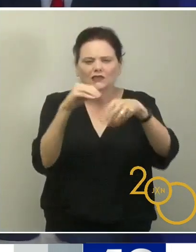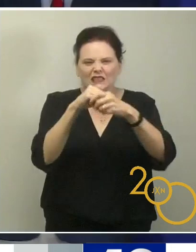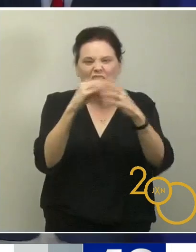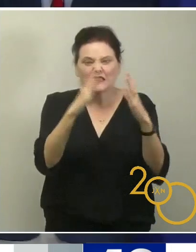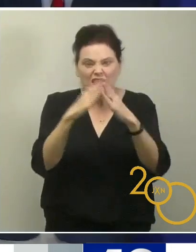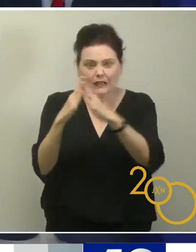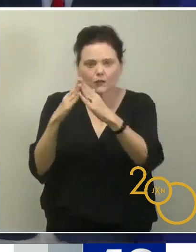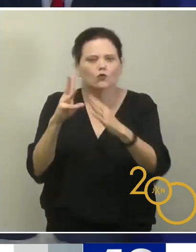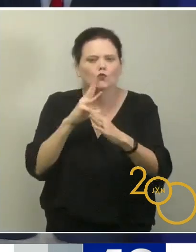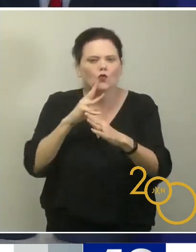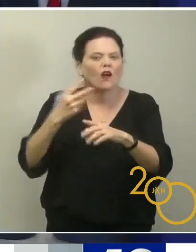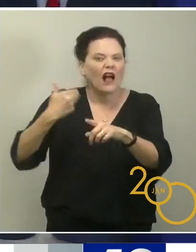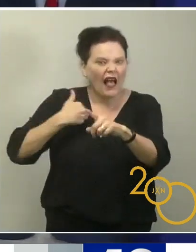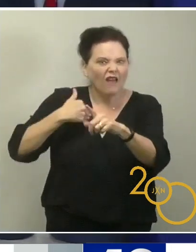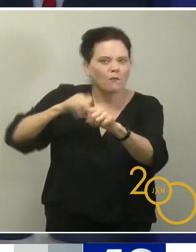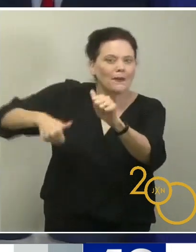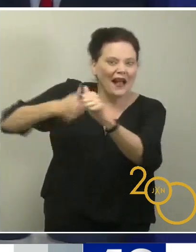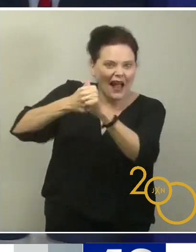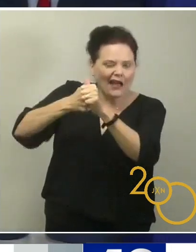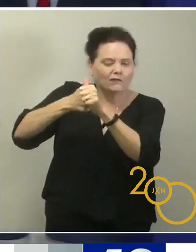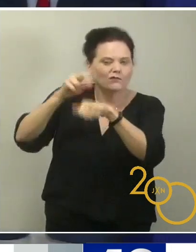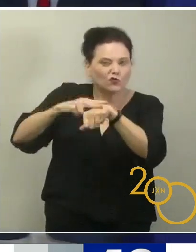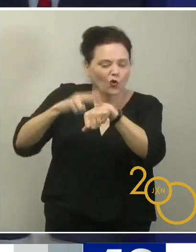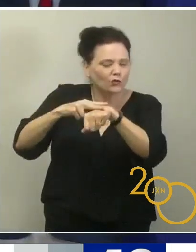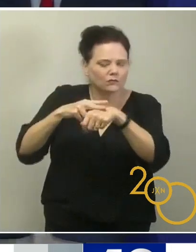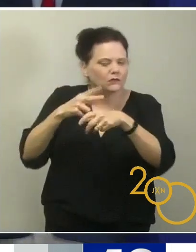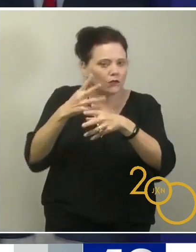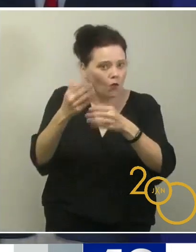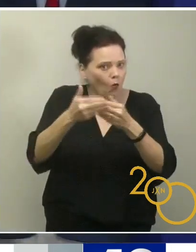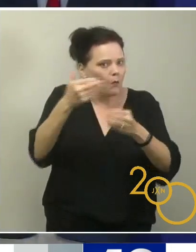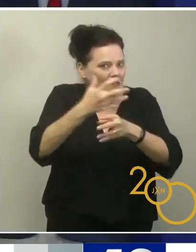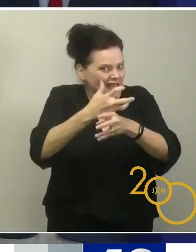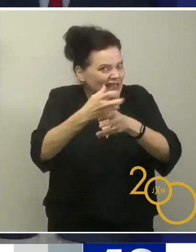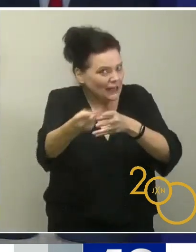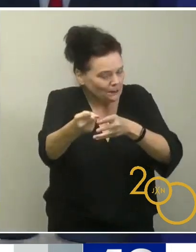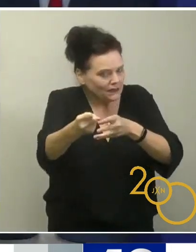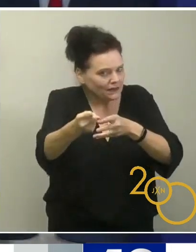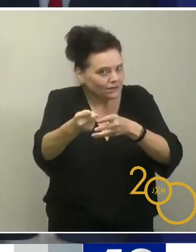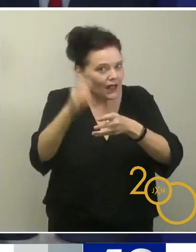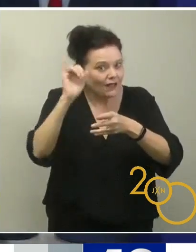THOSE NUMBERS WOULD BE. I WILL SAY A LOT OF OVERHEAD